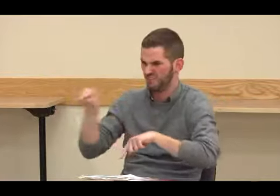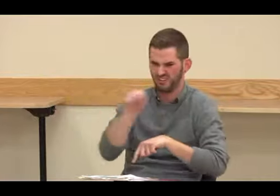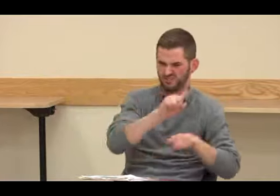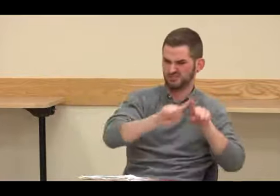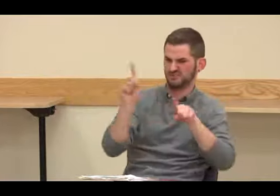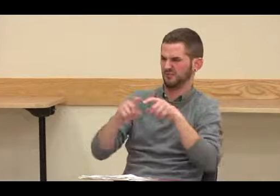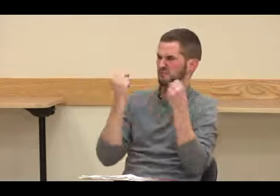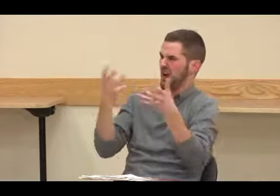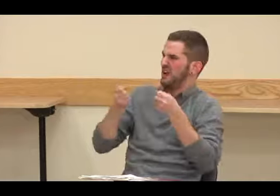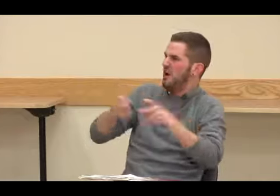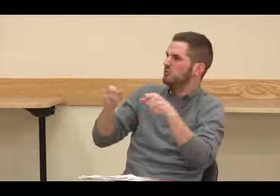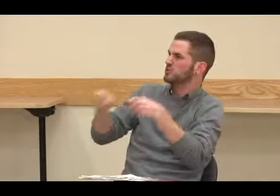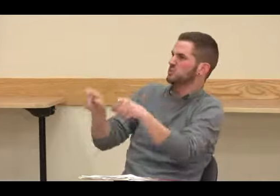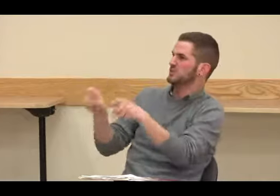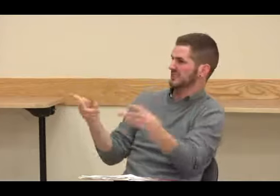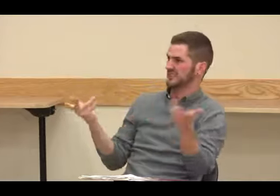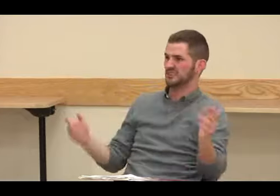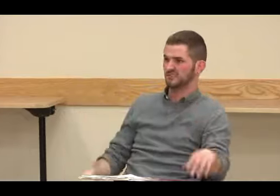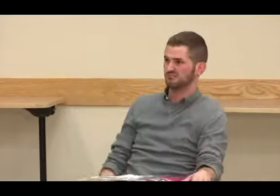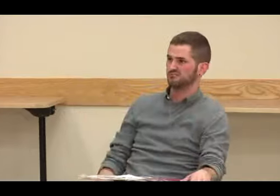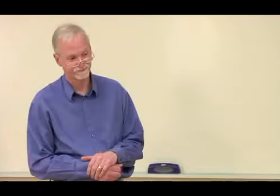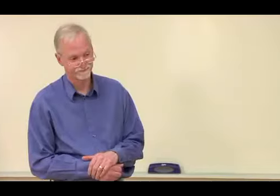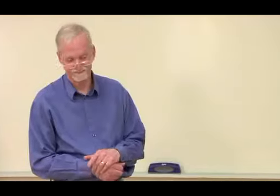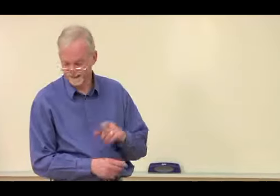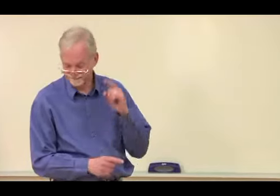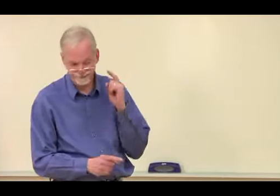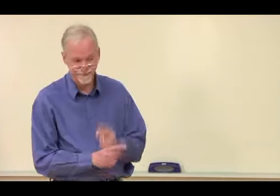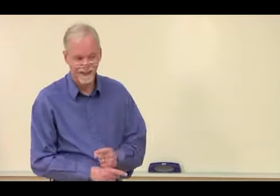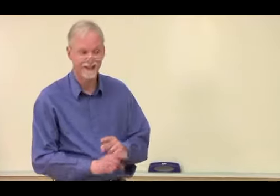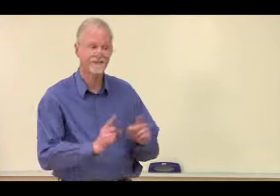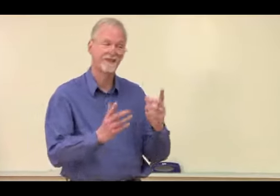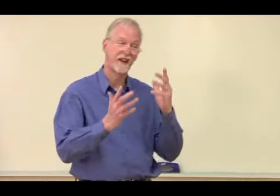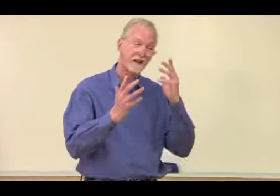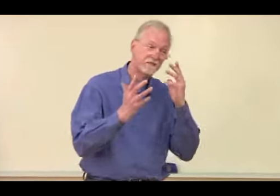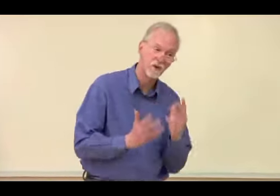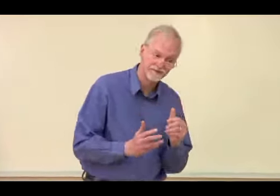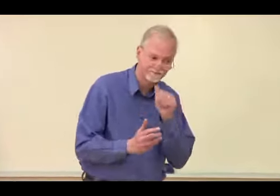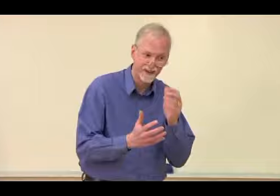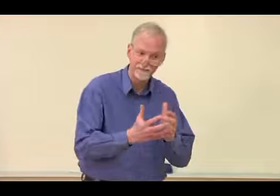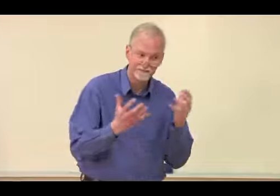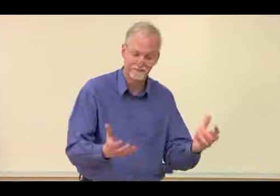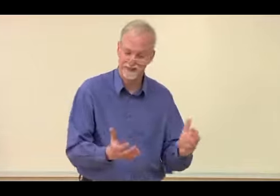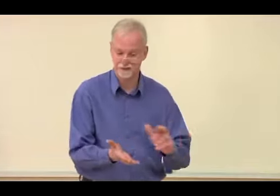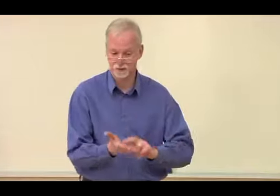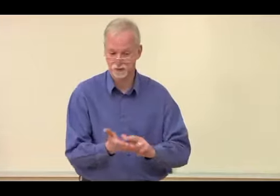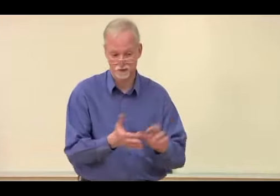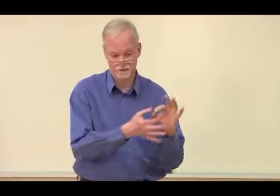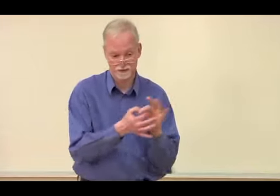would have an opportunity to examine. Right. Unfortunately, there's very little research